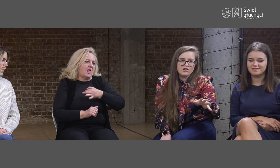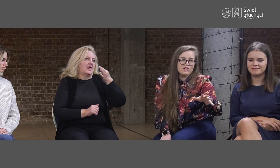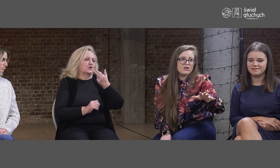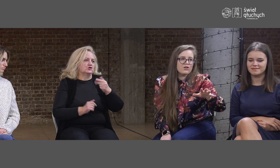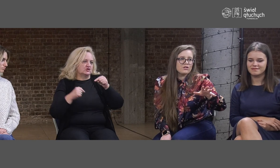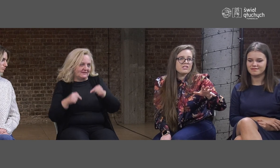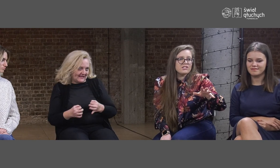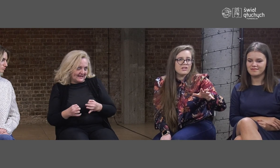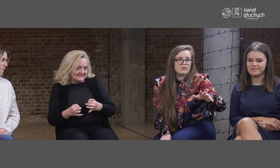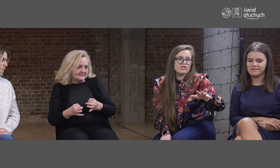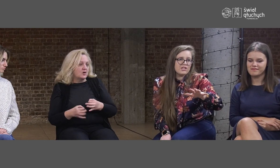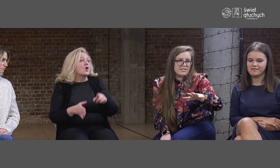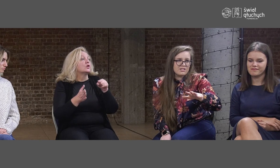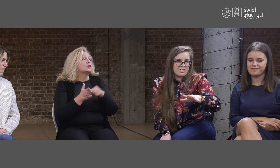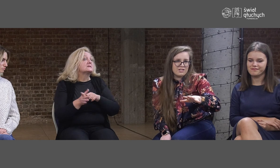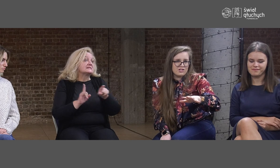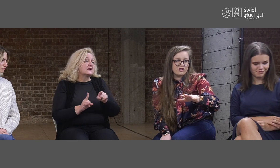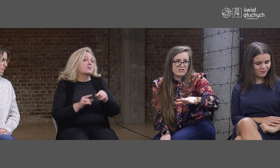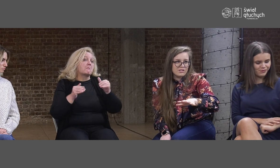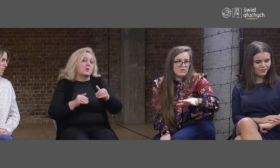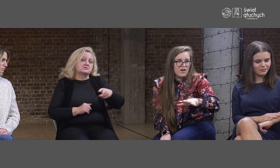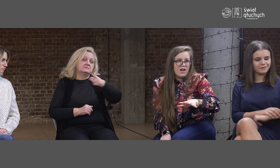So it may not happen in our time,